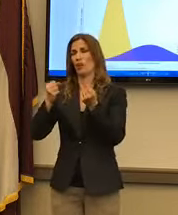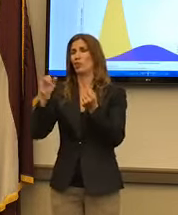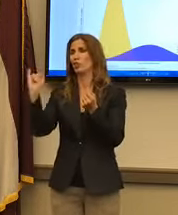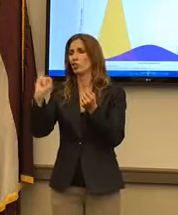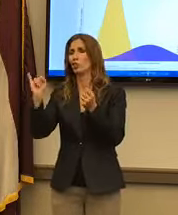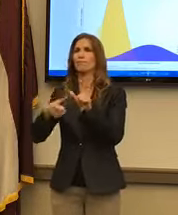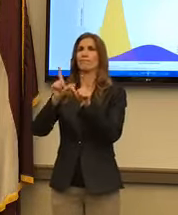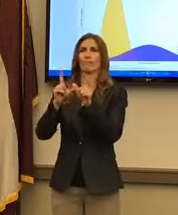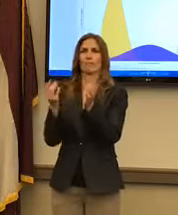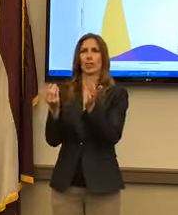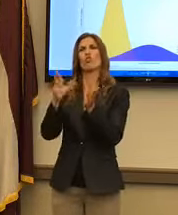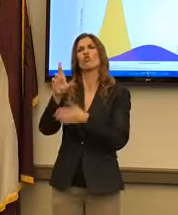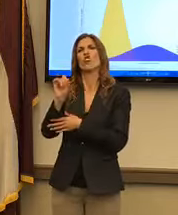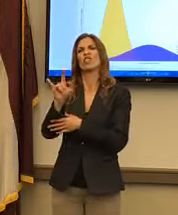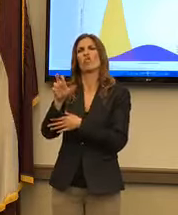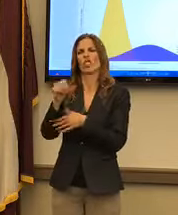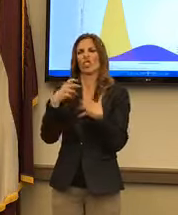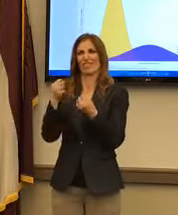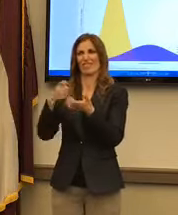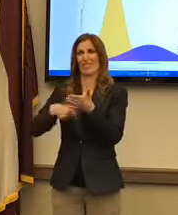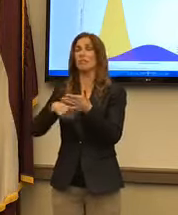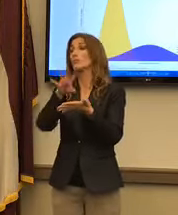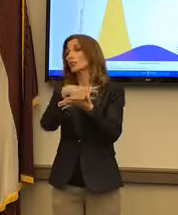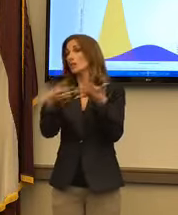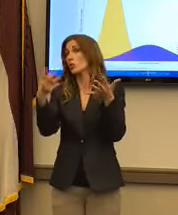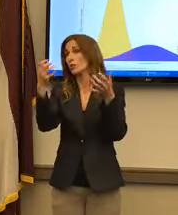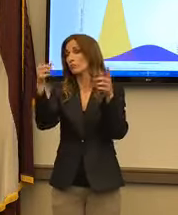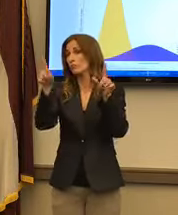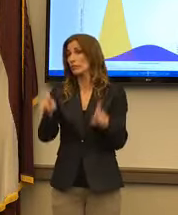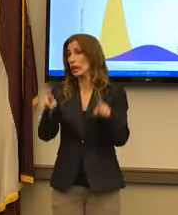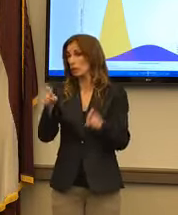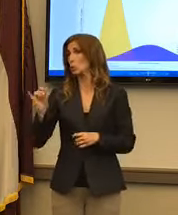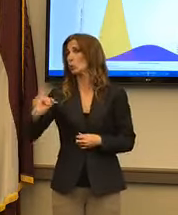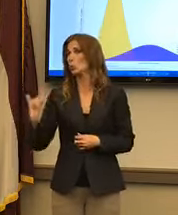and schedule their driver's exam there are no additional fees for using